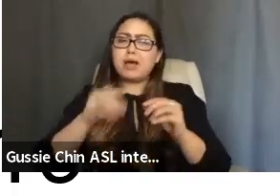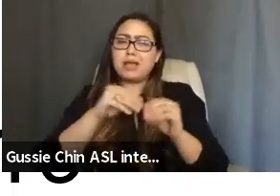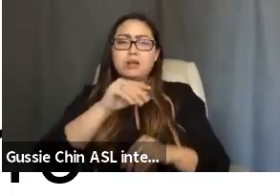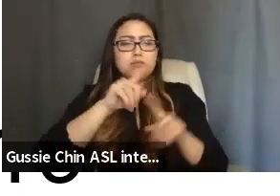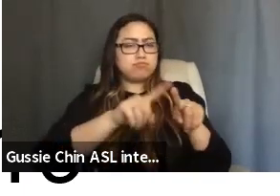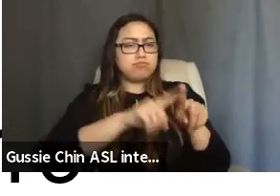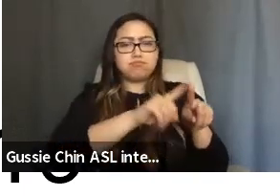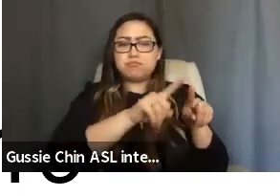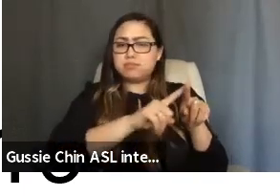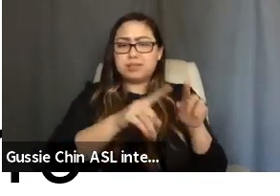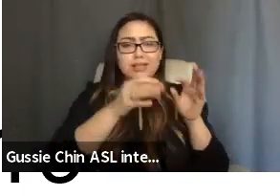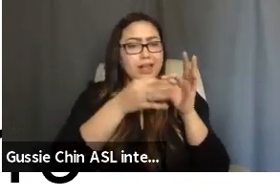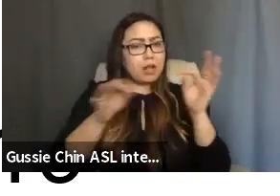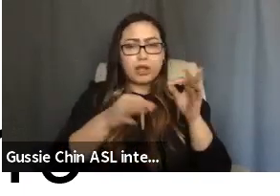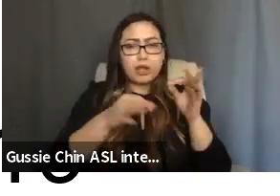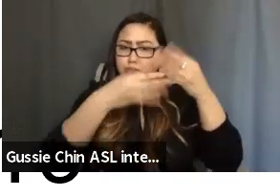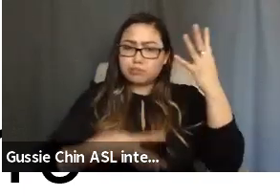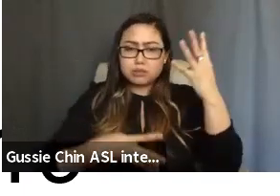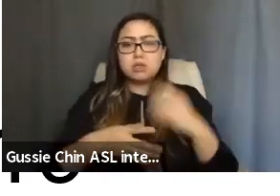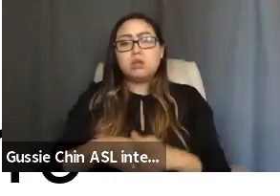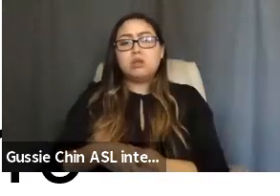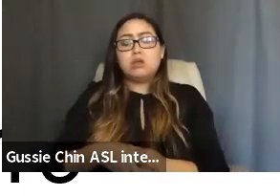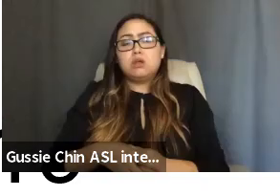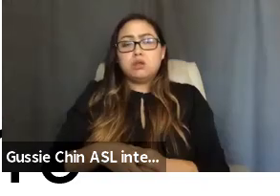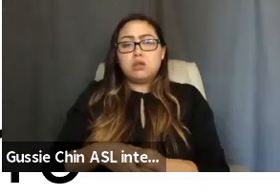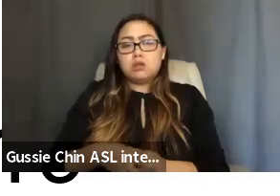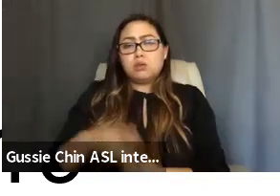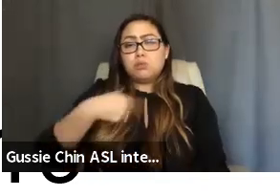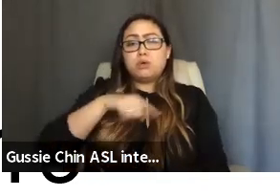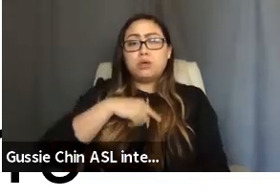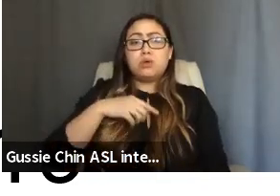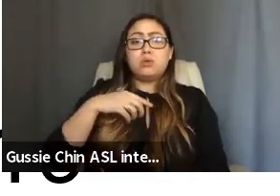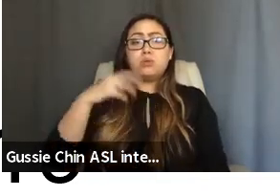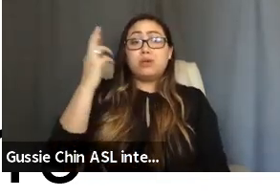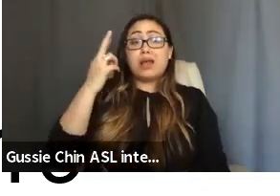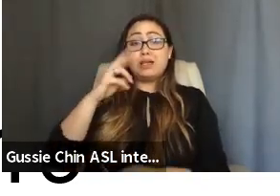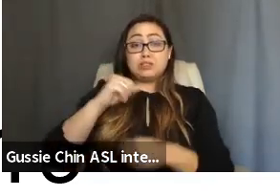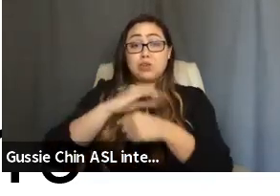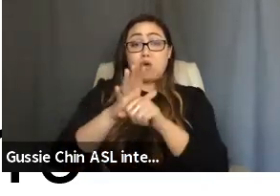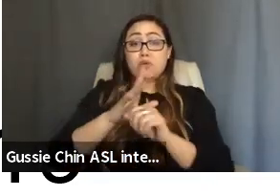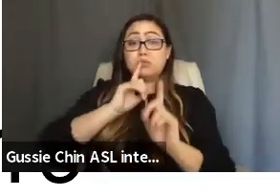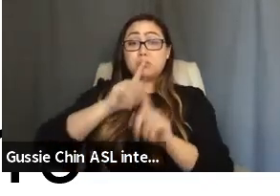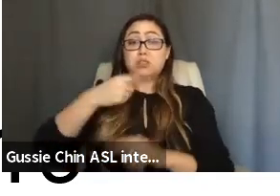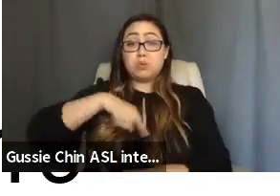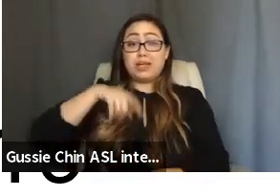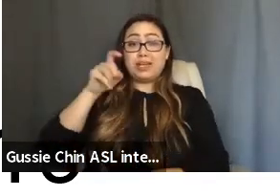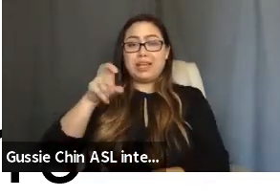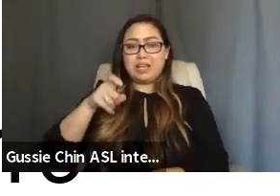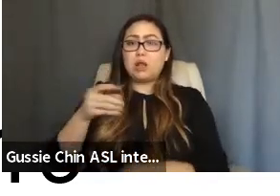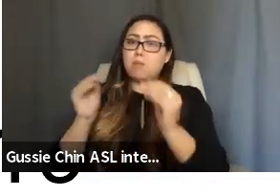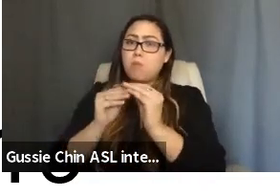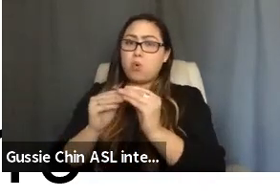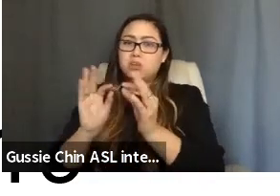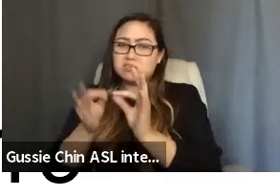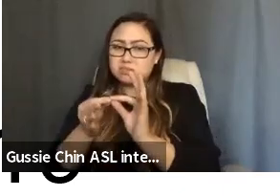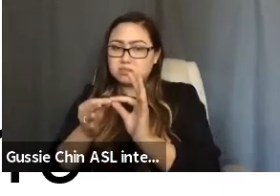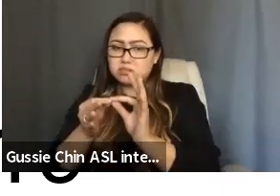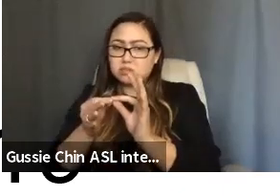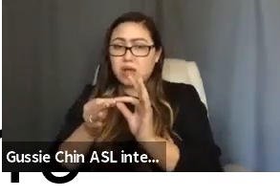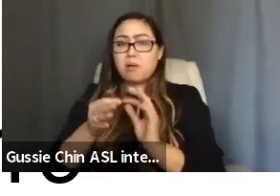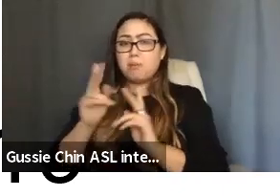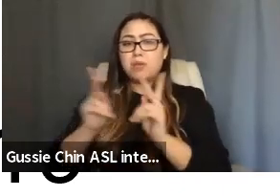needing more translation by people who speak it as a first language. And then as we were developing